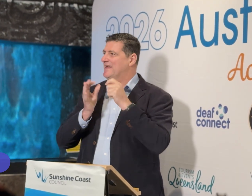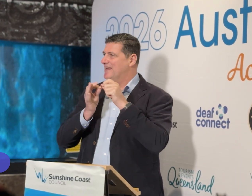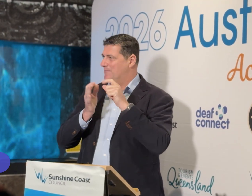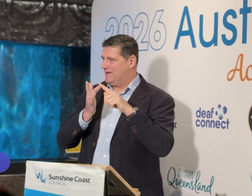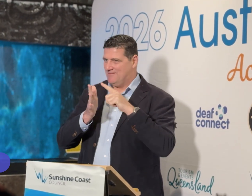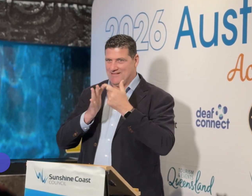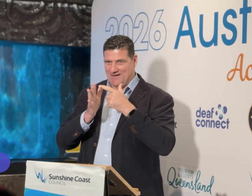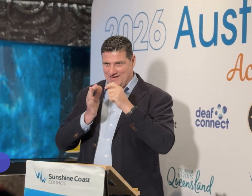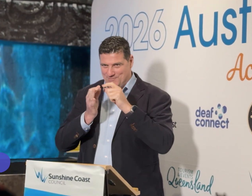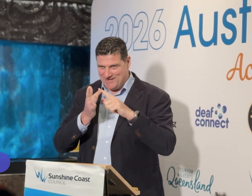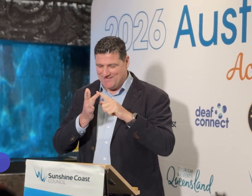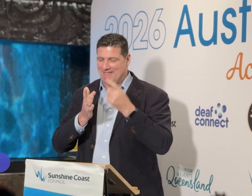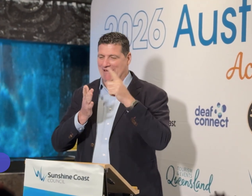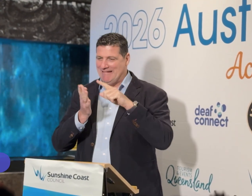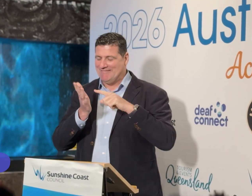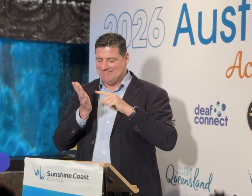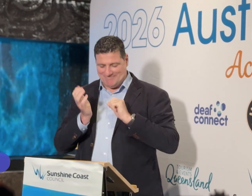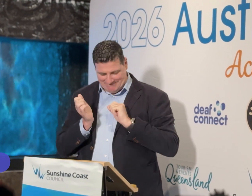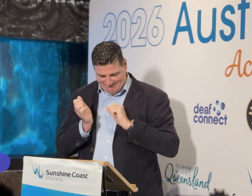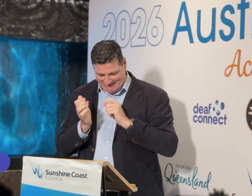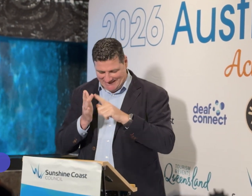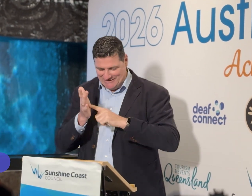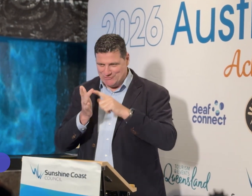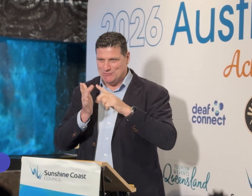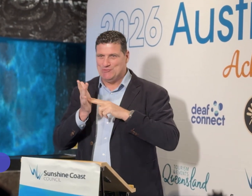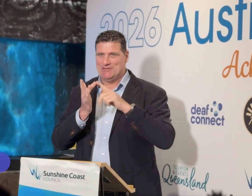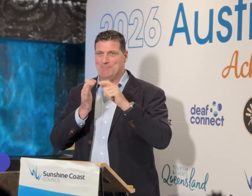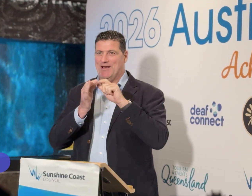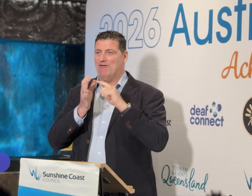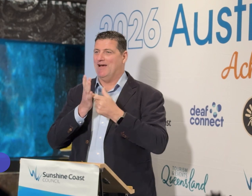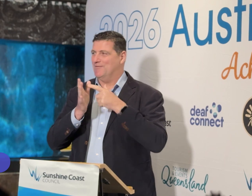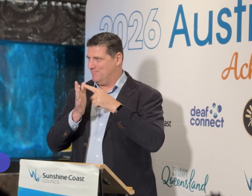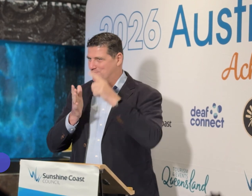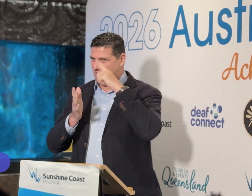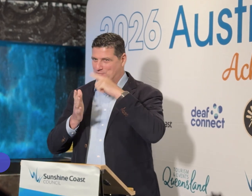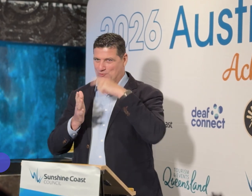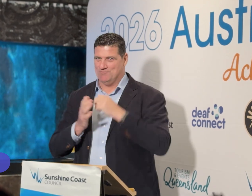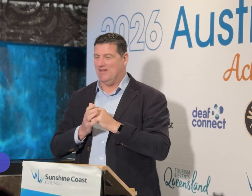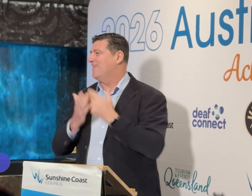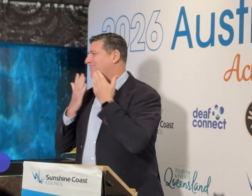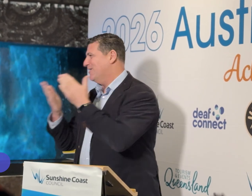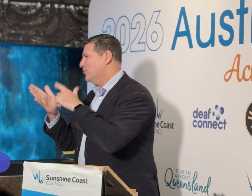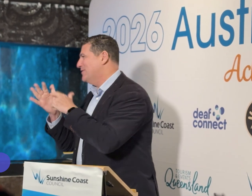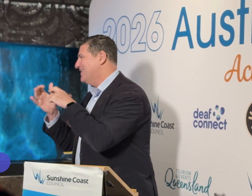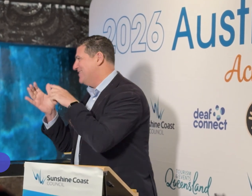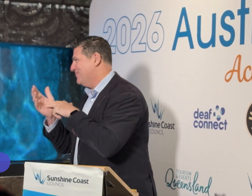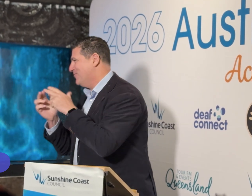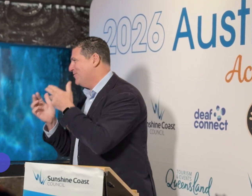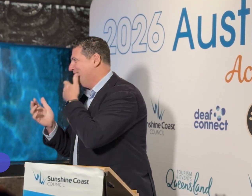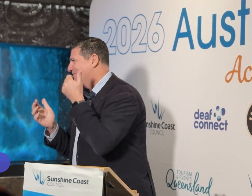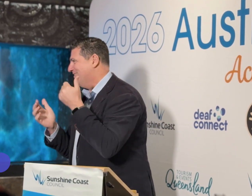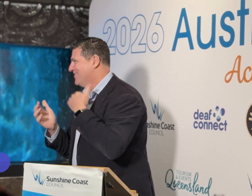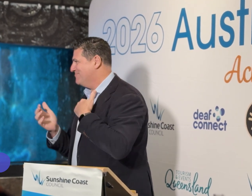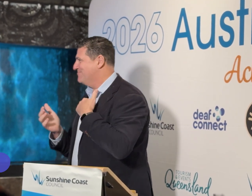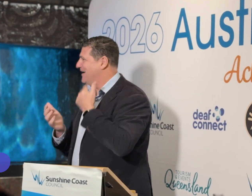The Kabi Kabi and the Jinibara peoples. And thank you, Tegan, for your wonderful welcome